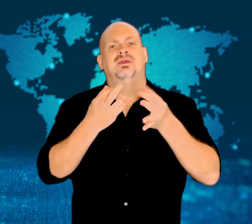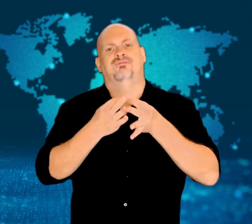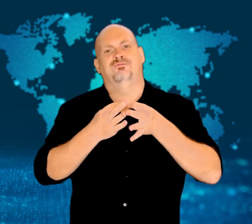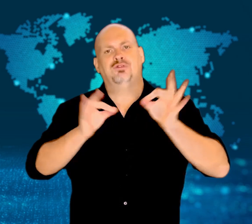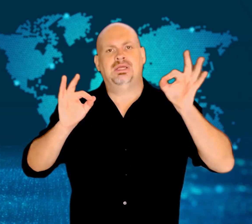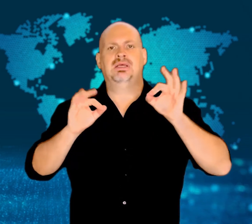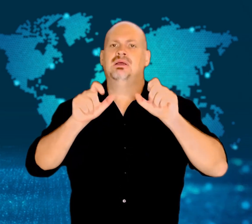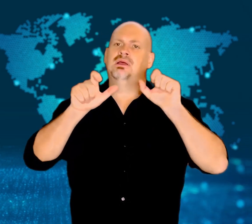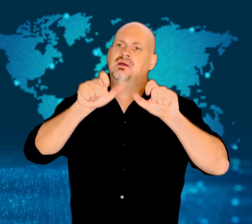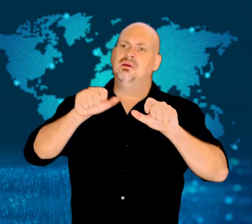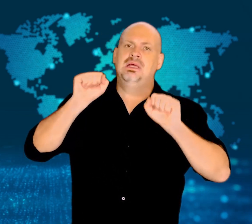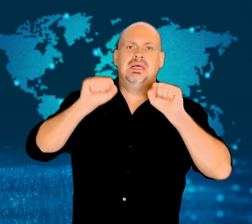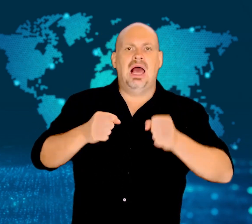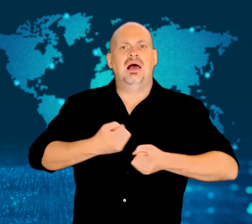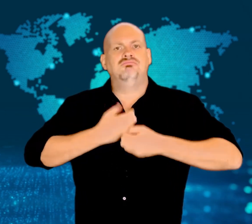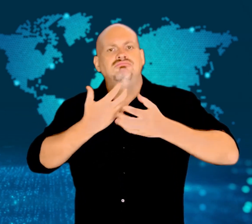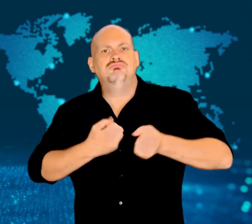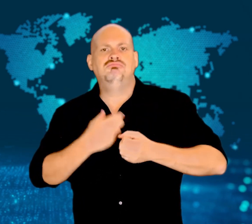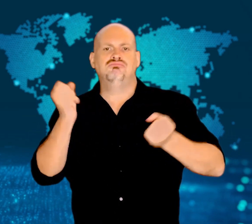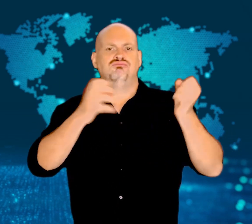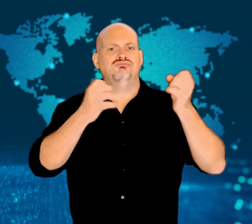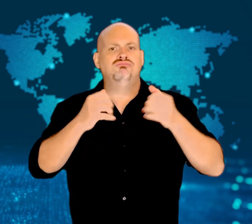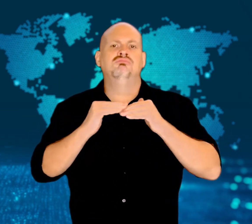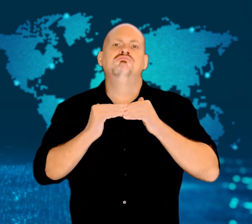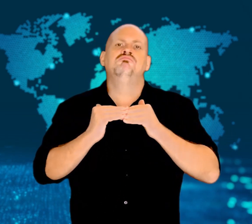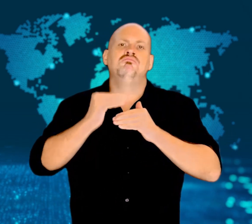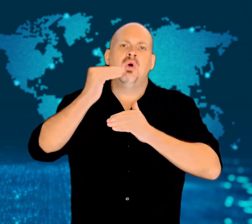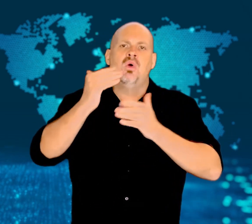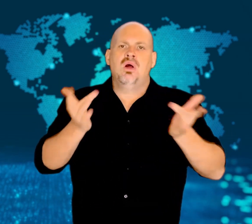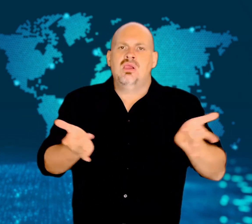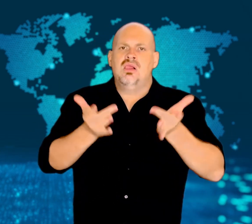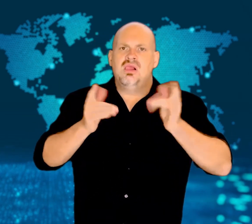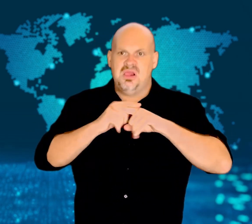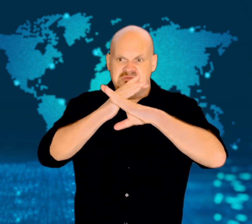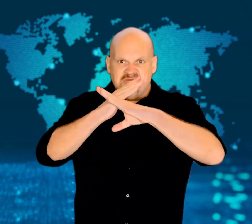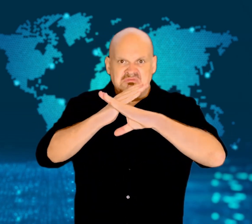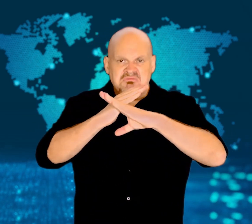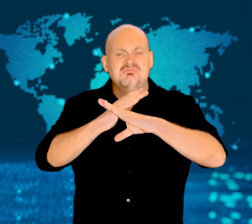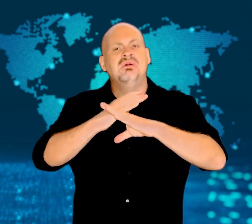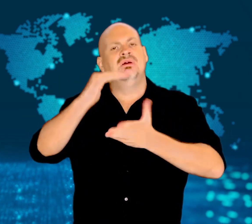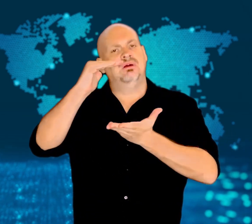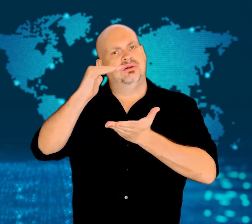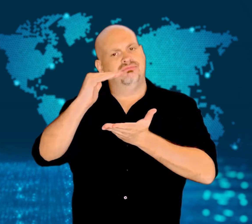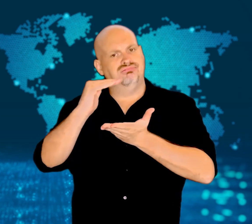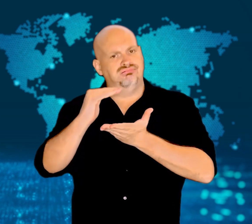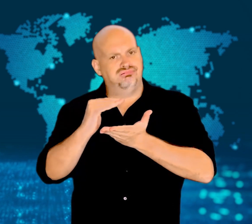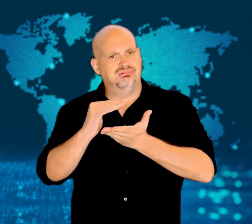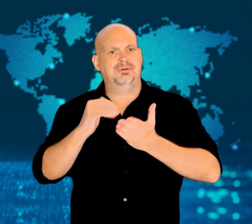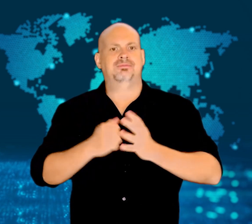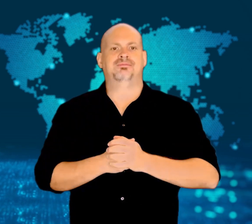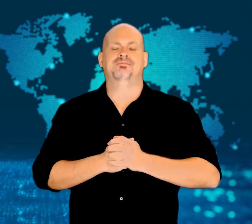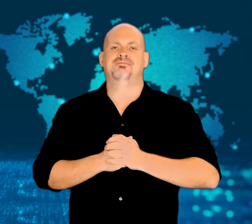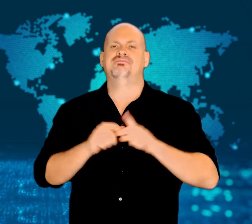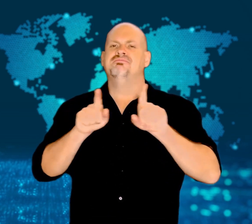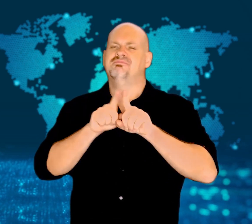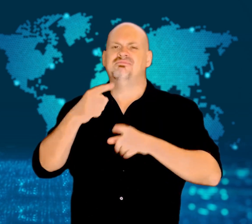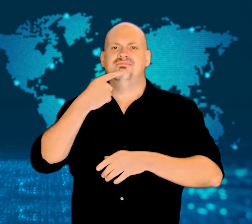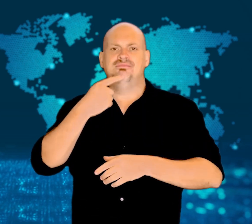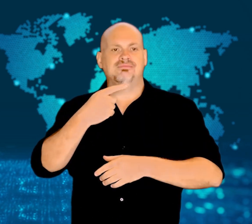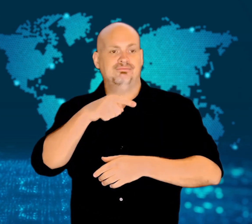a platform for free speech, saying it will be more lightly regulated.